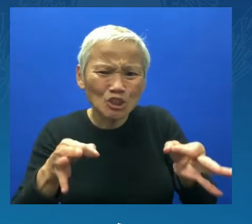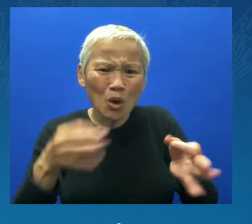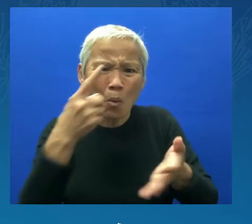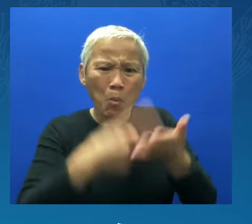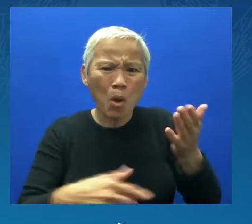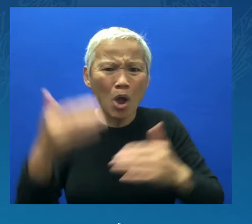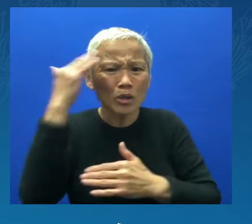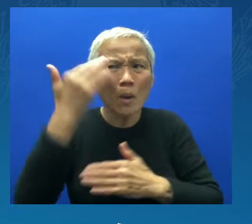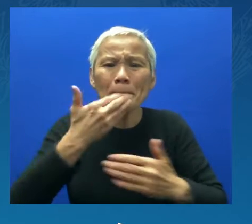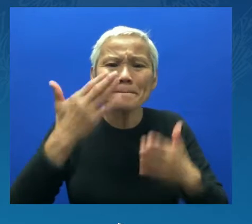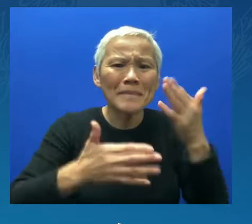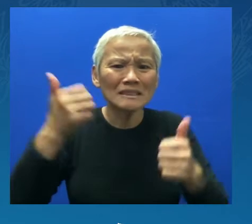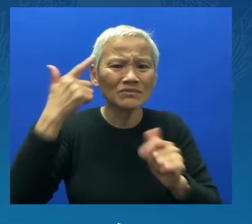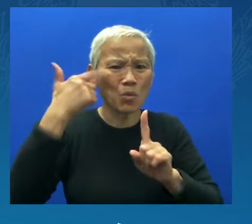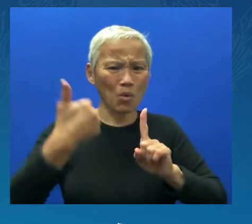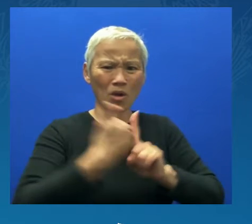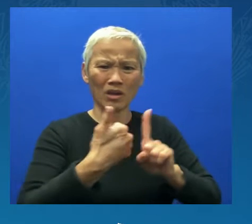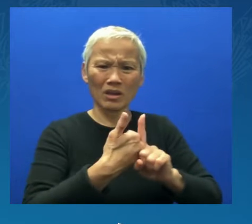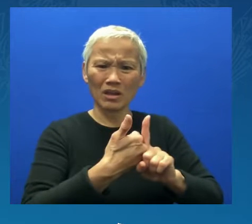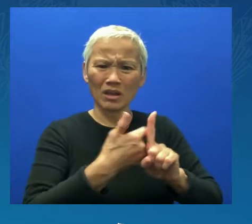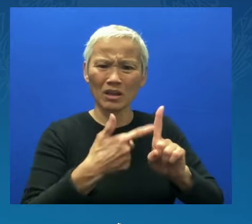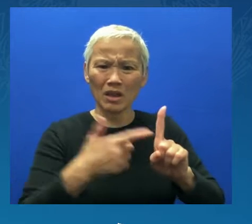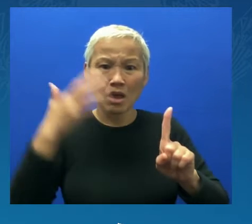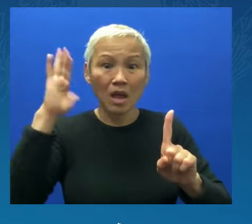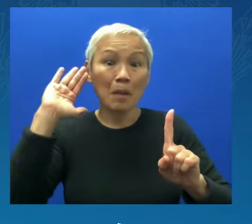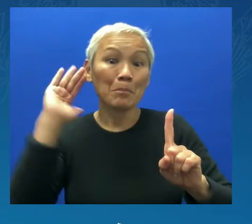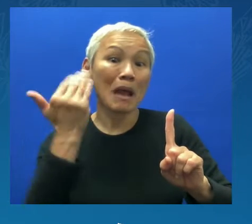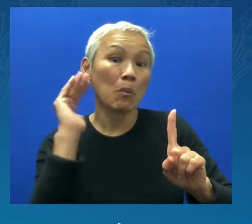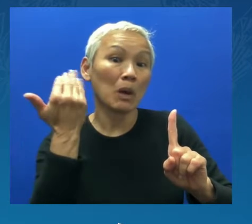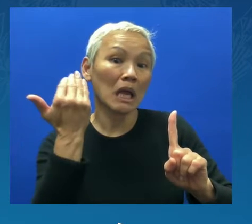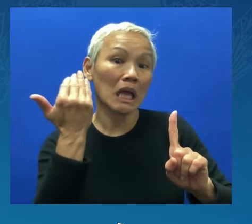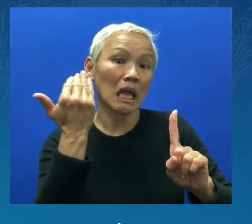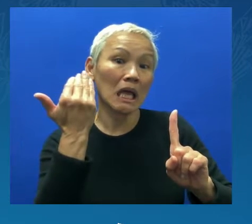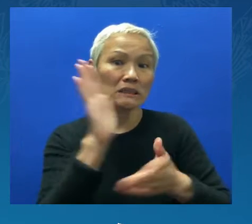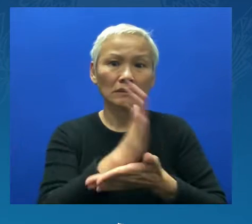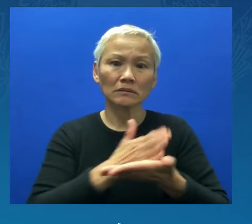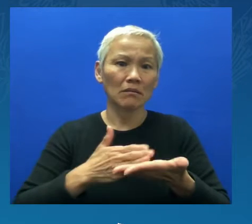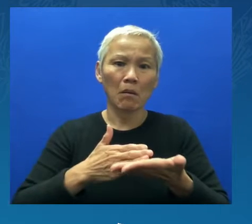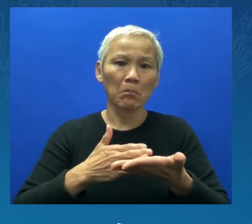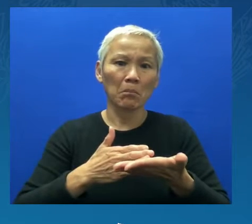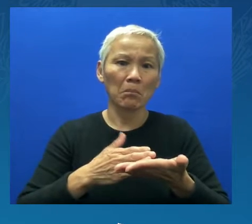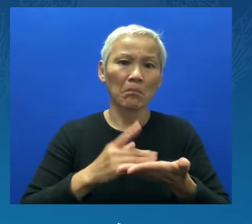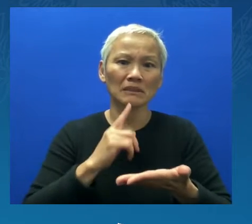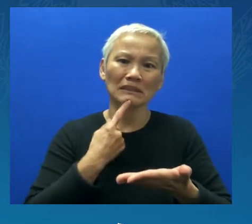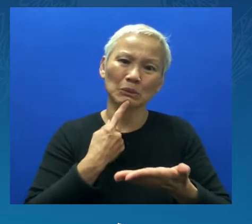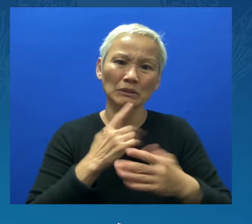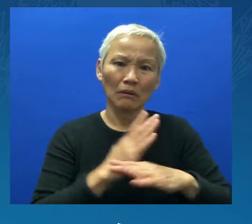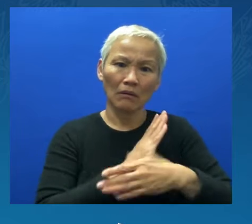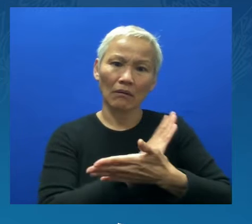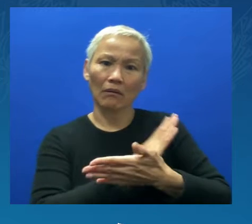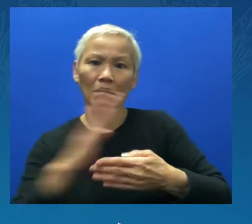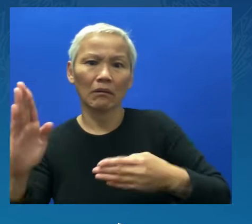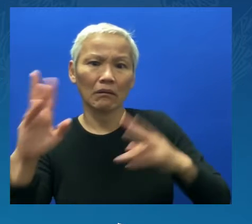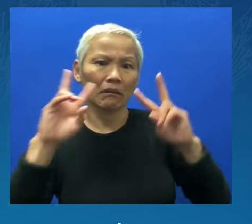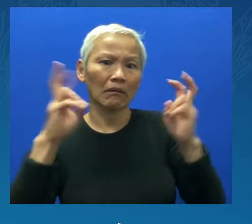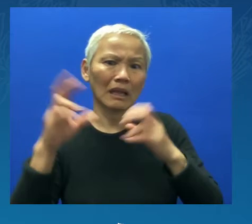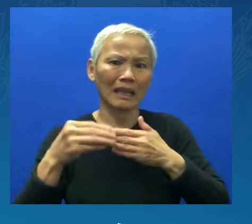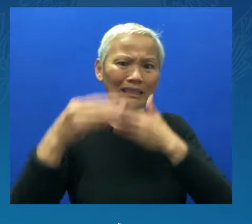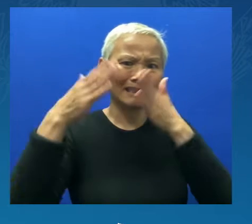Because apparently there are some -- I call them extremist so-called leaders -- who have decided they're in a better position